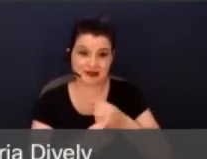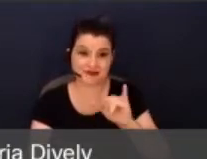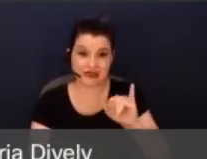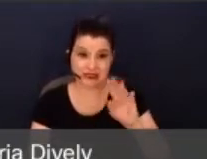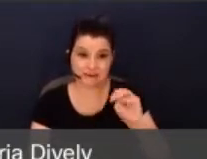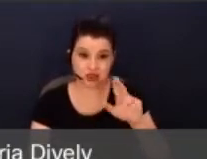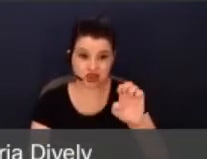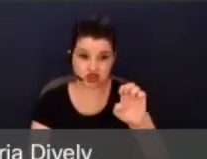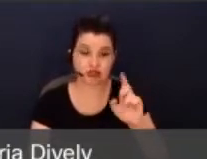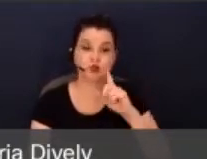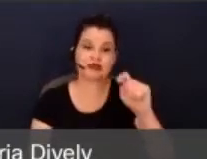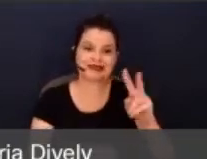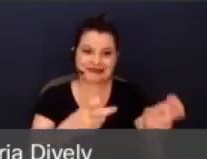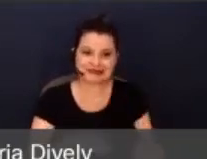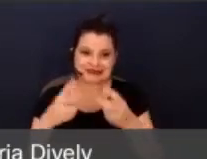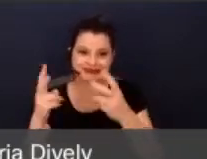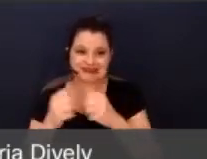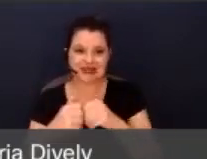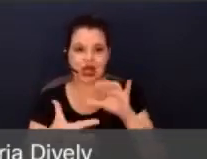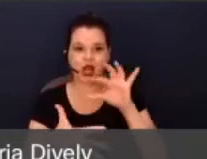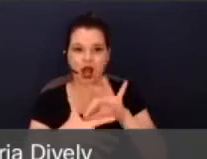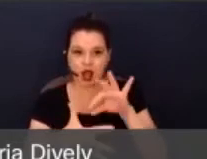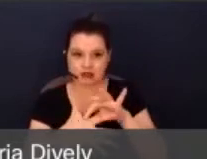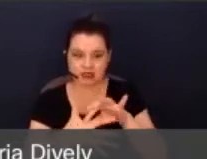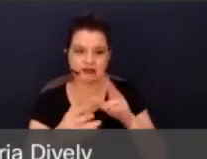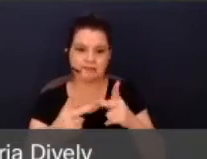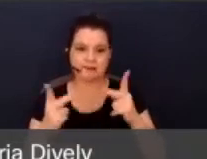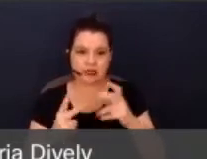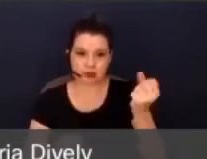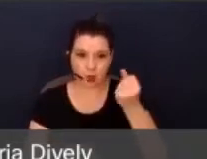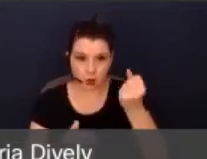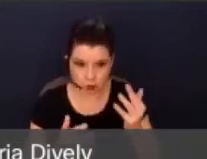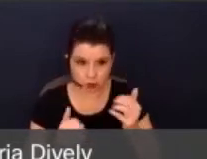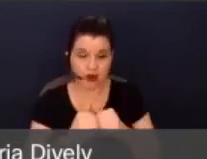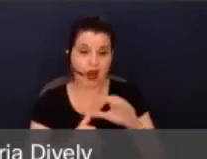need to place that image into a content placeholder. Now, content placeholder.